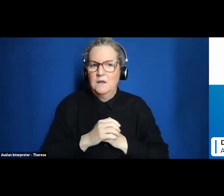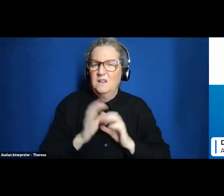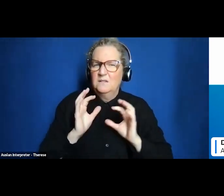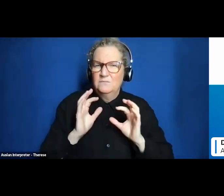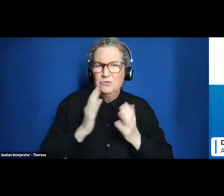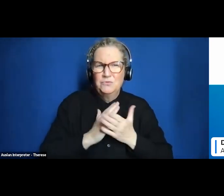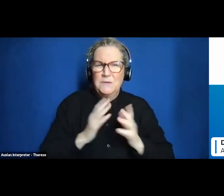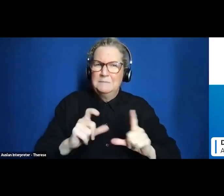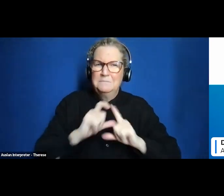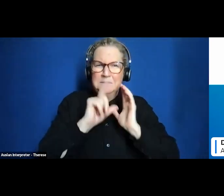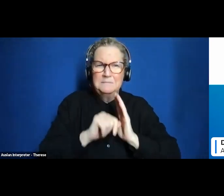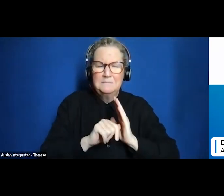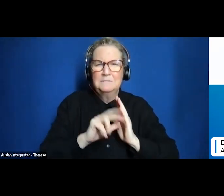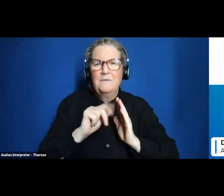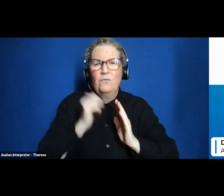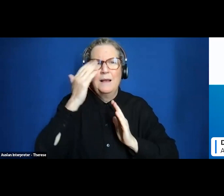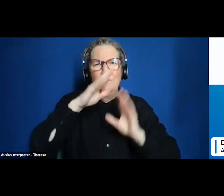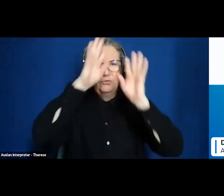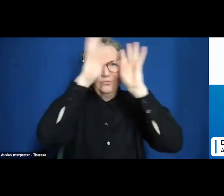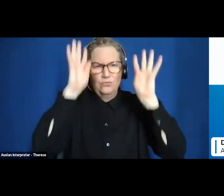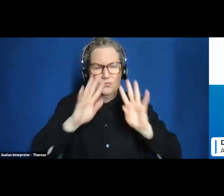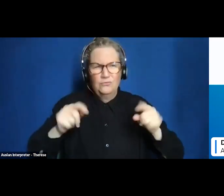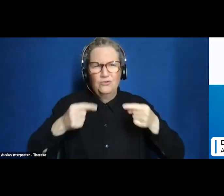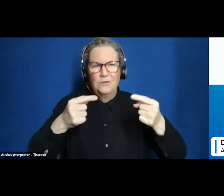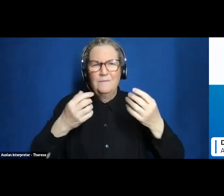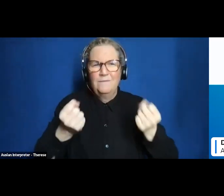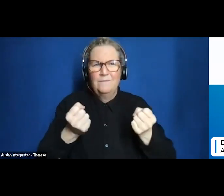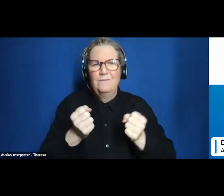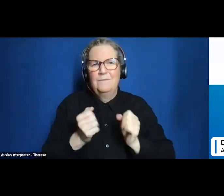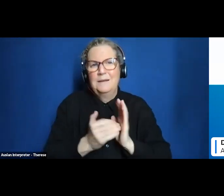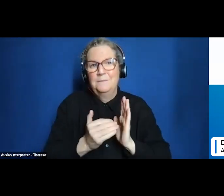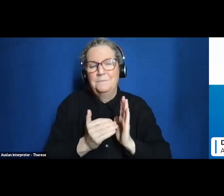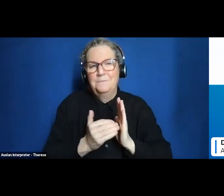Strait Islander people in Australia. At present.